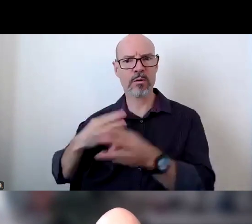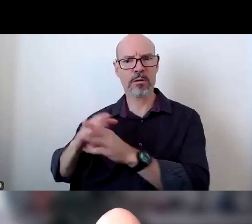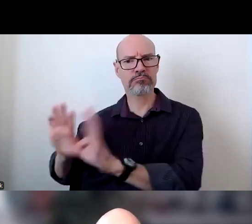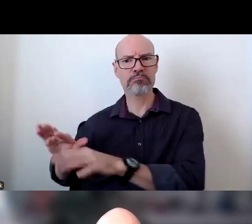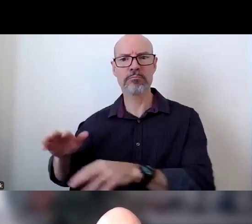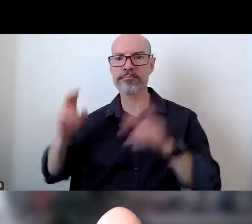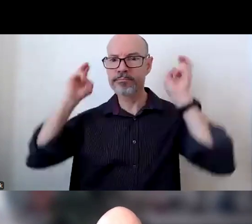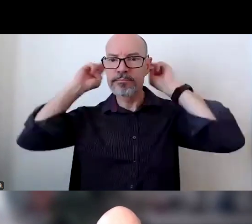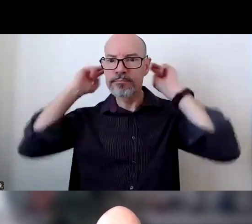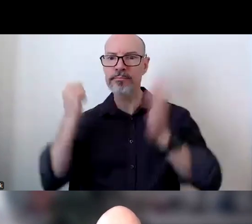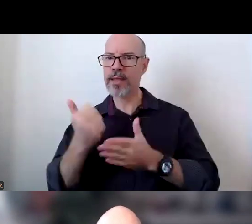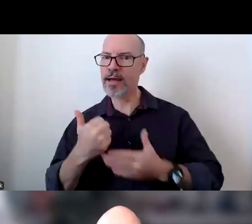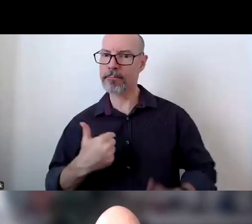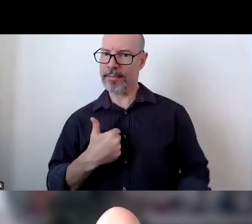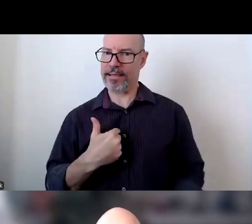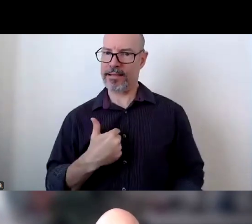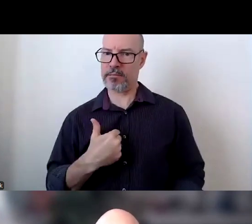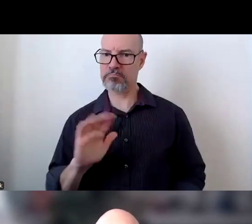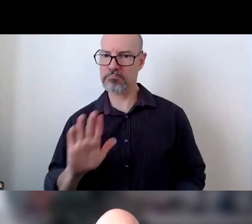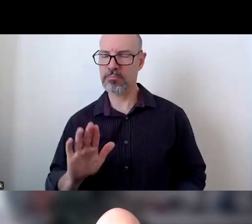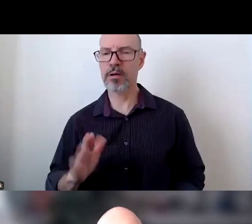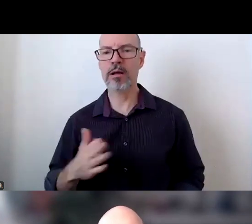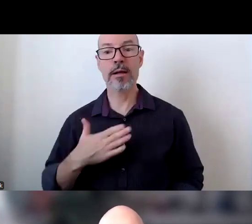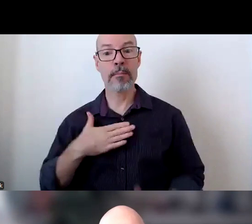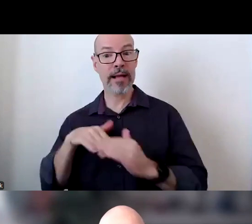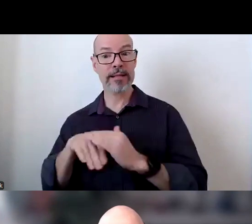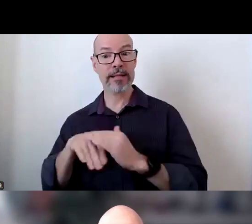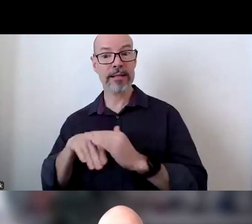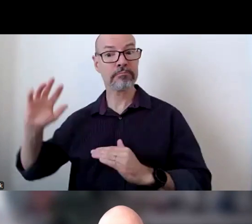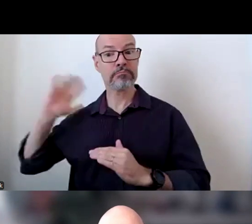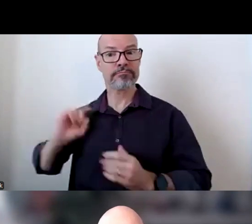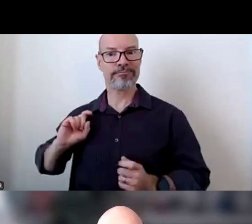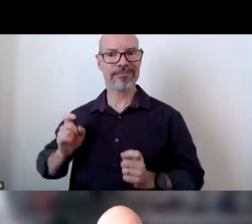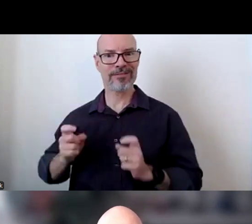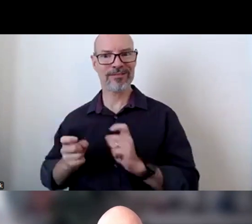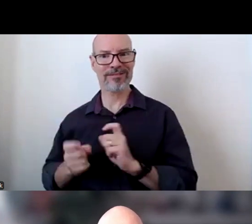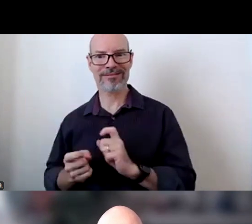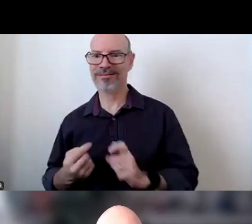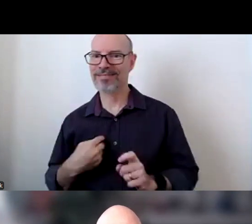And they have helped me a lot. So, my accessibility needs, even though I'm the same person,